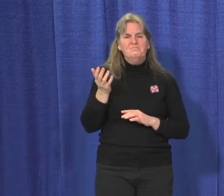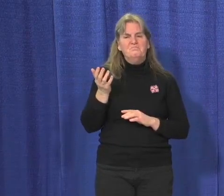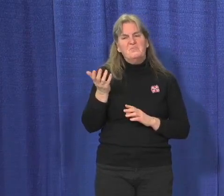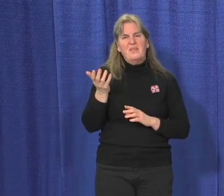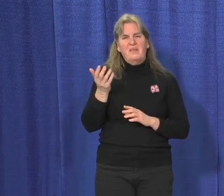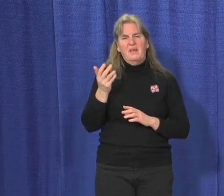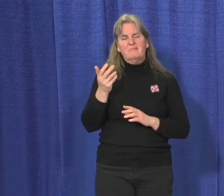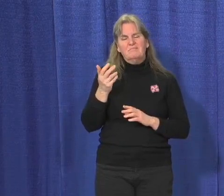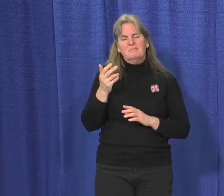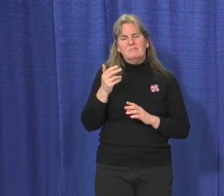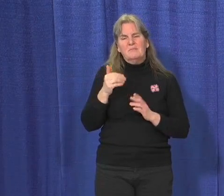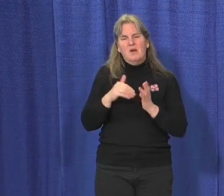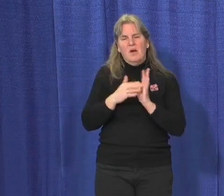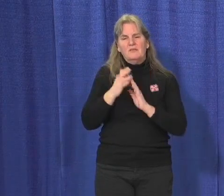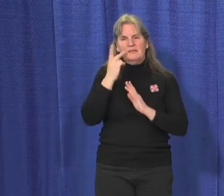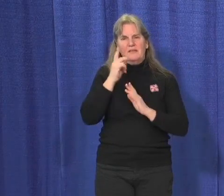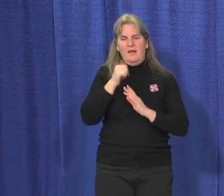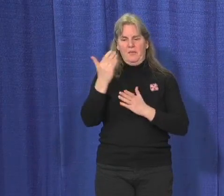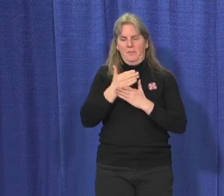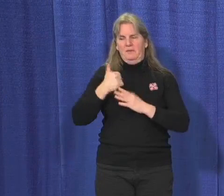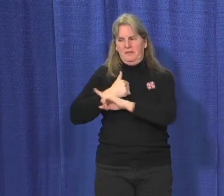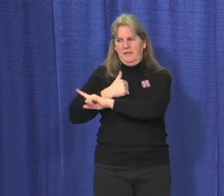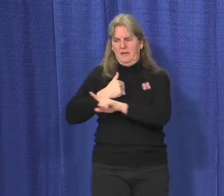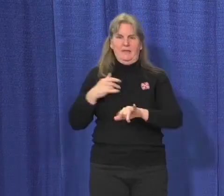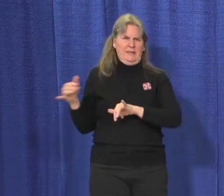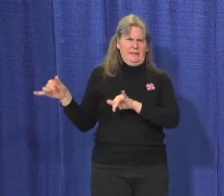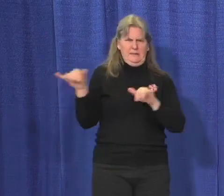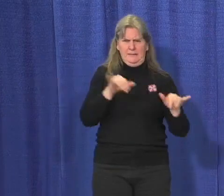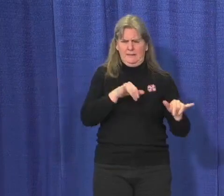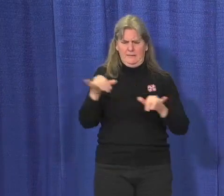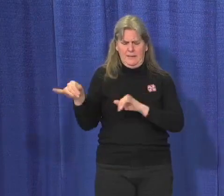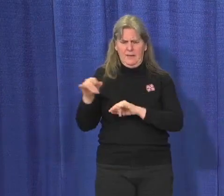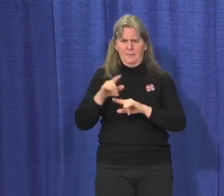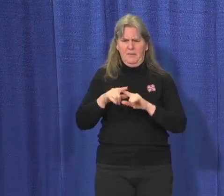an uncommon phenomenon.